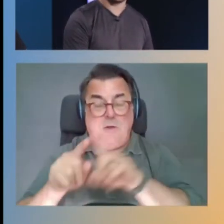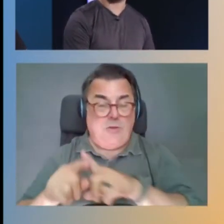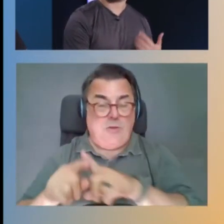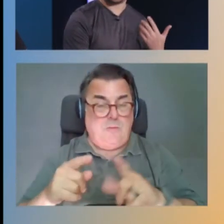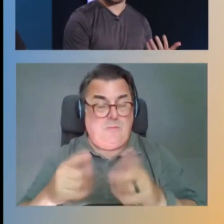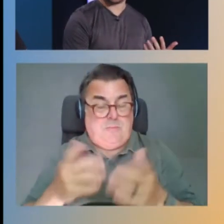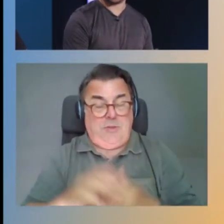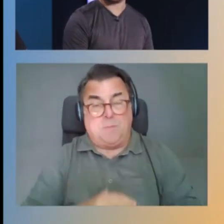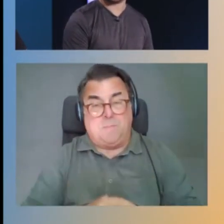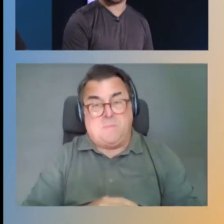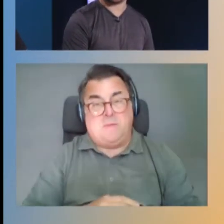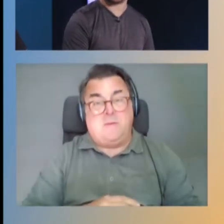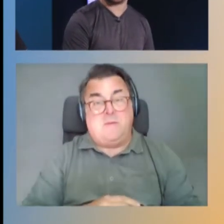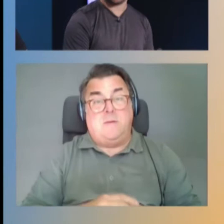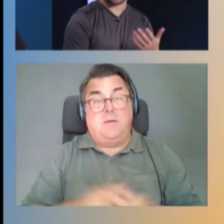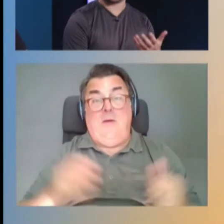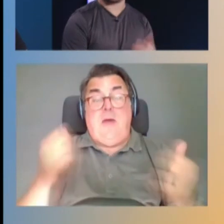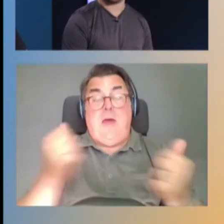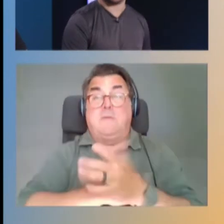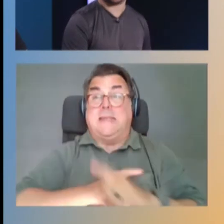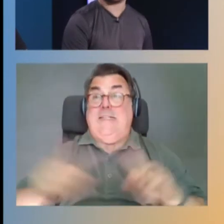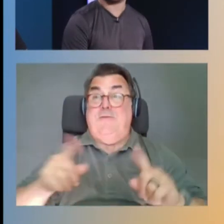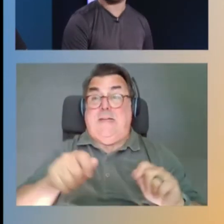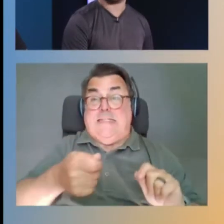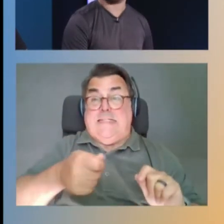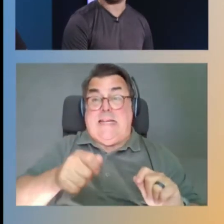So everything is bfloat16, and let's see how it behaves.